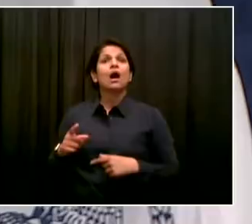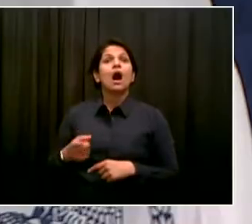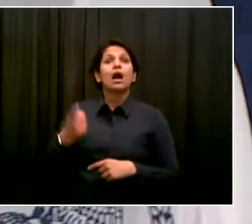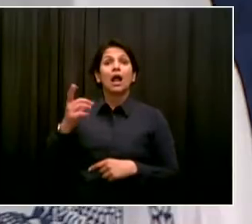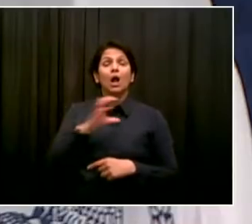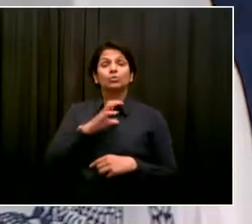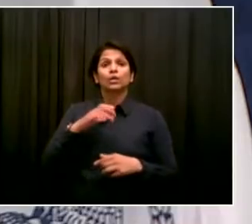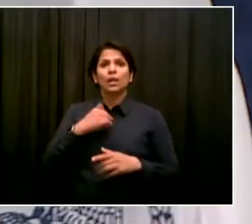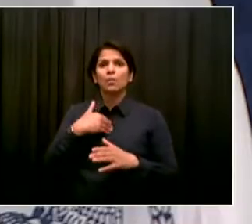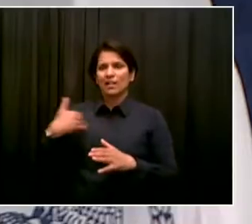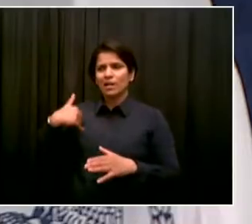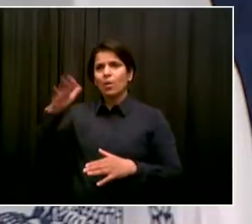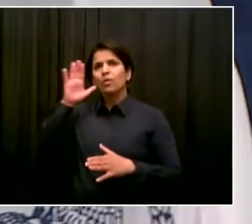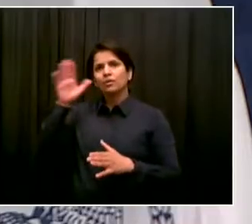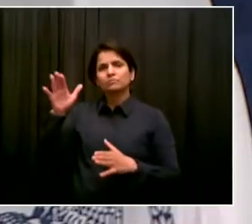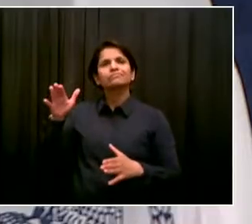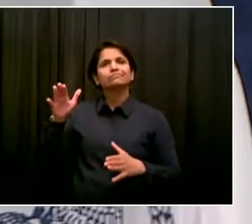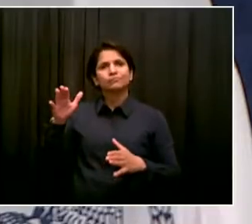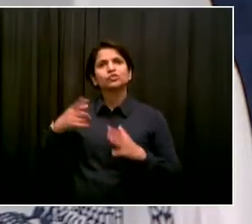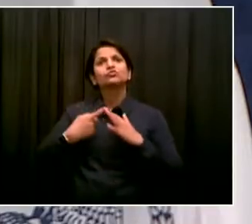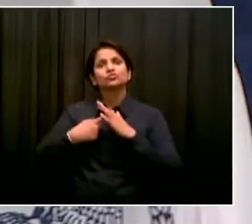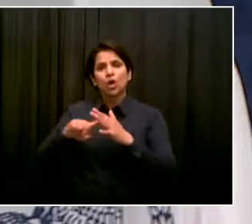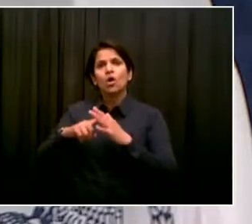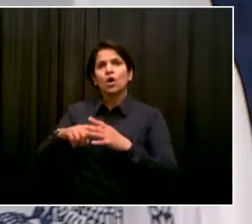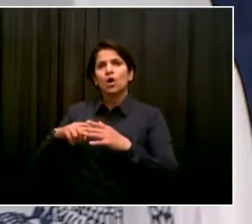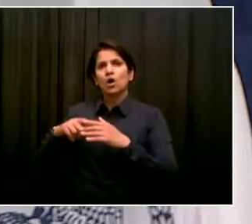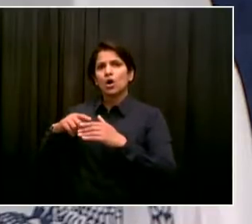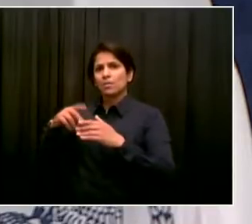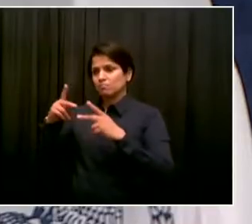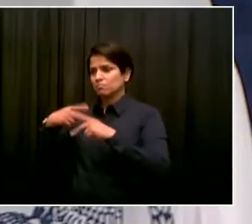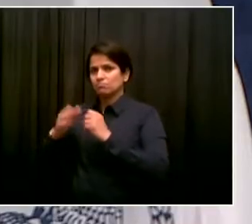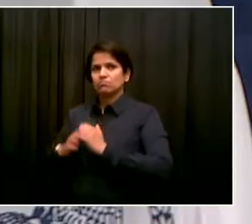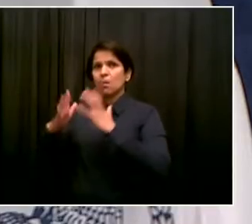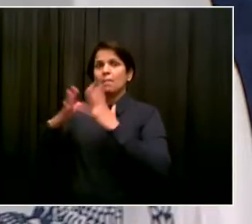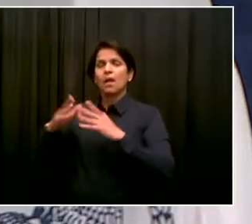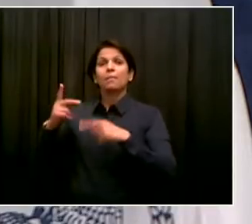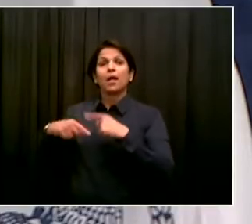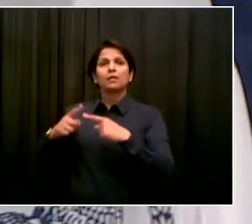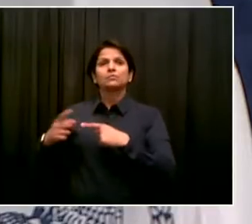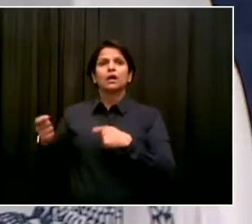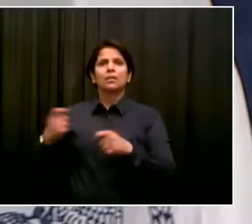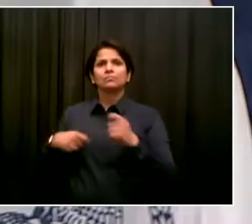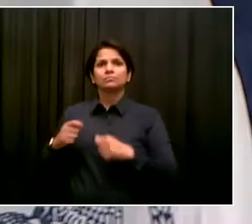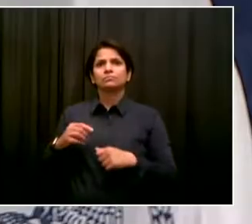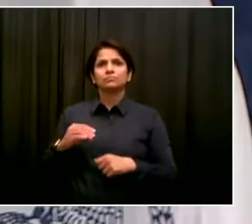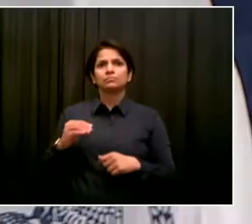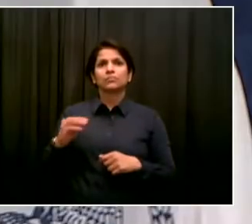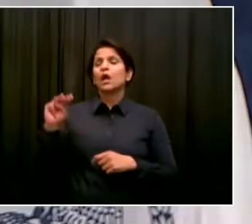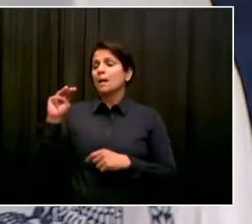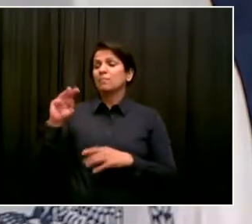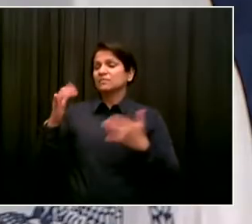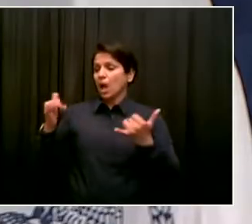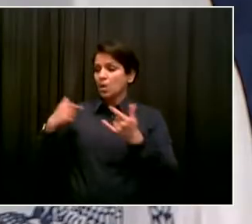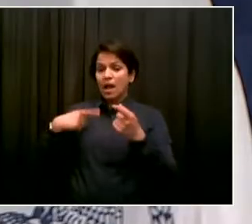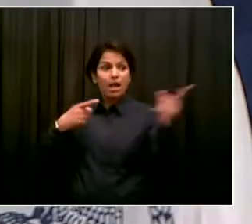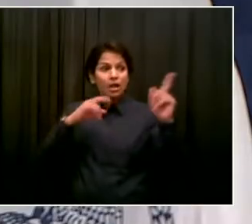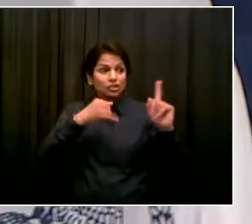IS RESTARTING BUT WITH THE